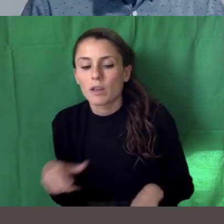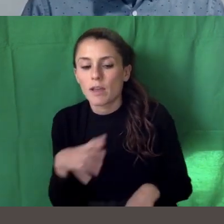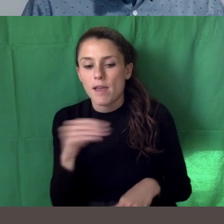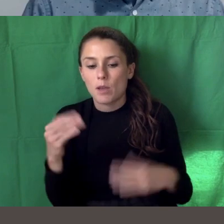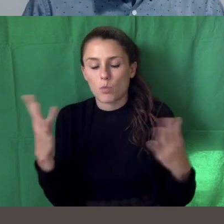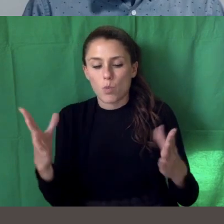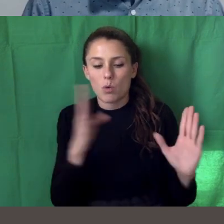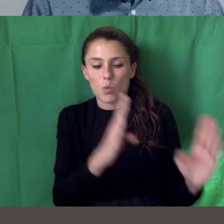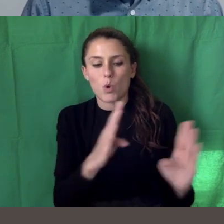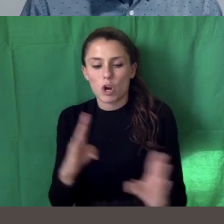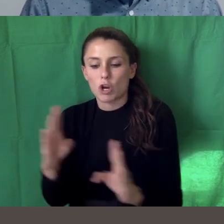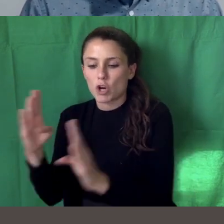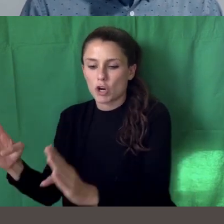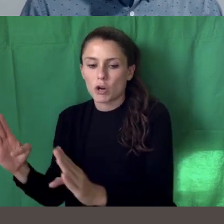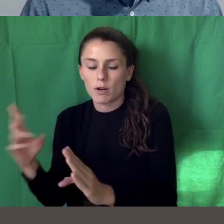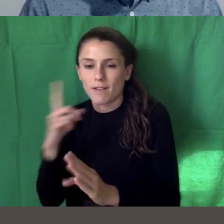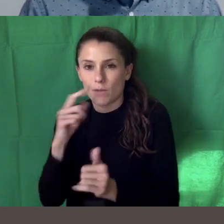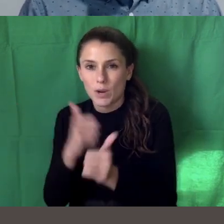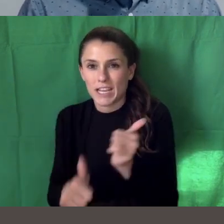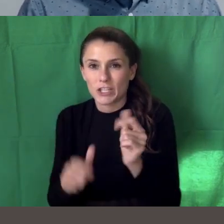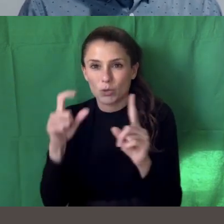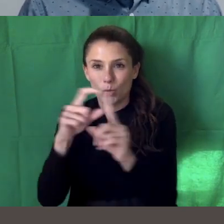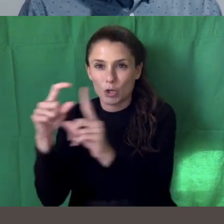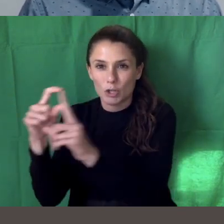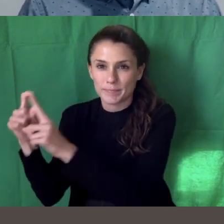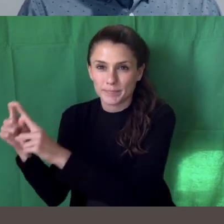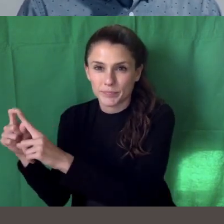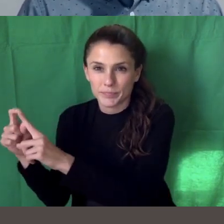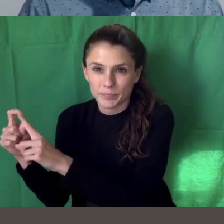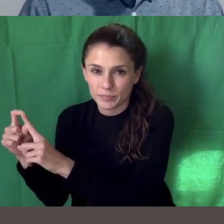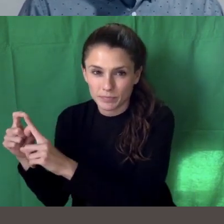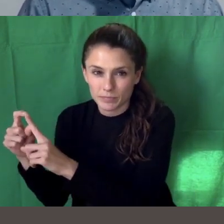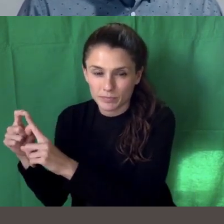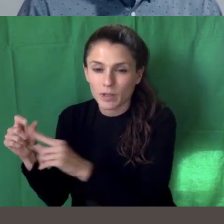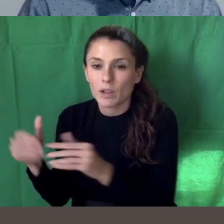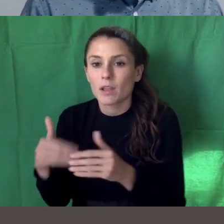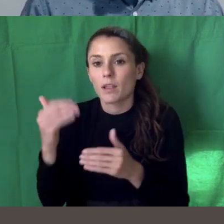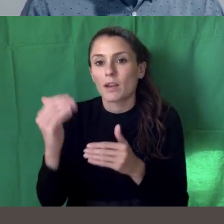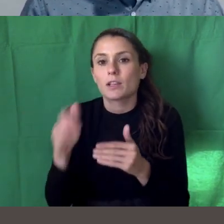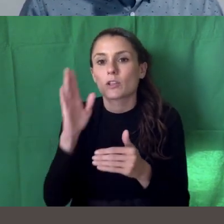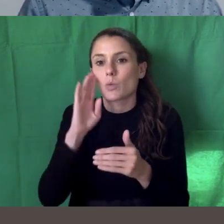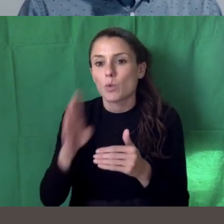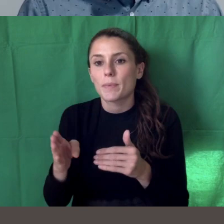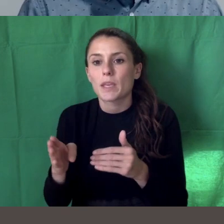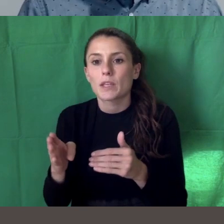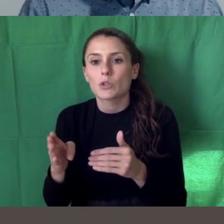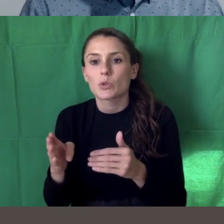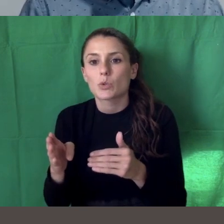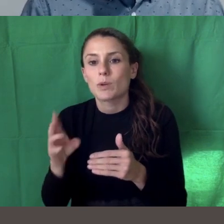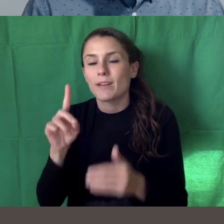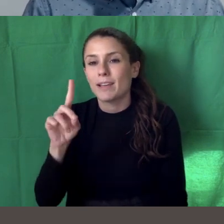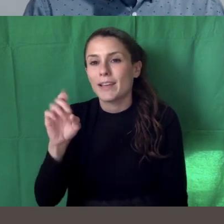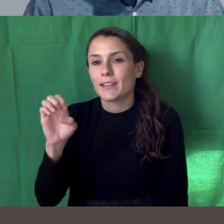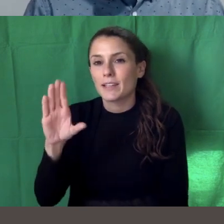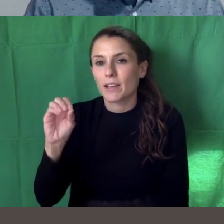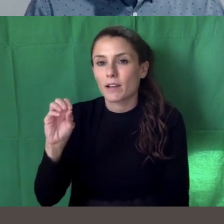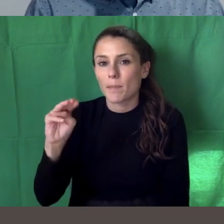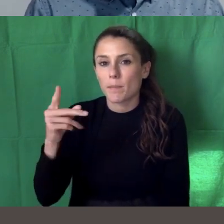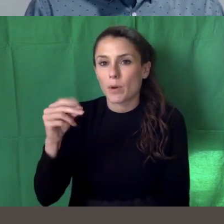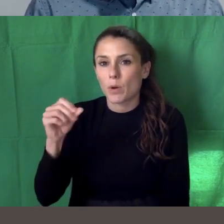and what order and precedence it needs to give each of them. The next step would then be to just kind of decompose this tree